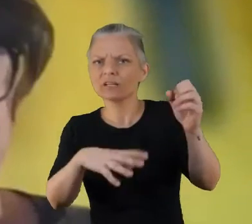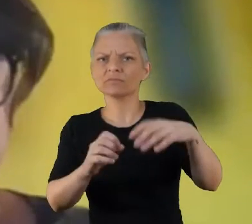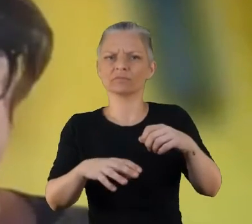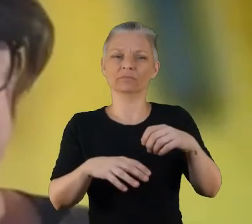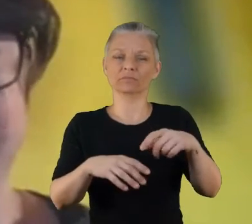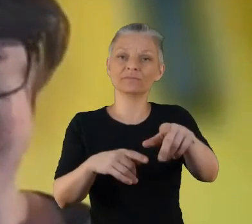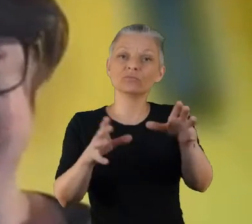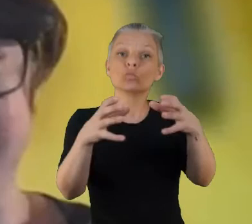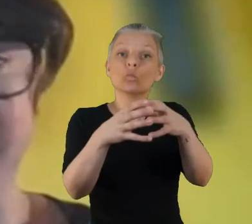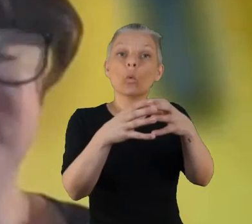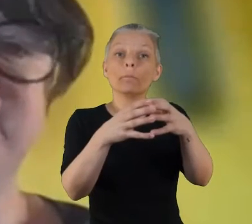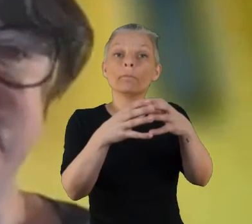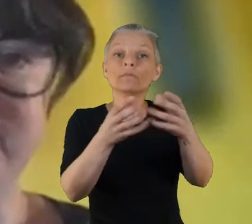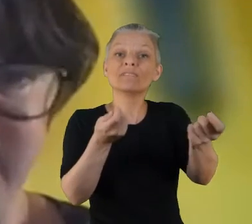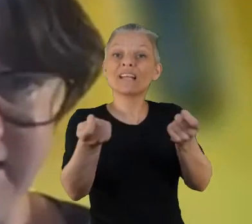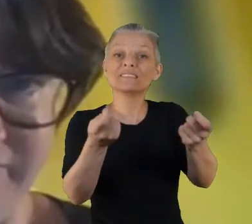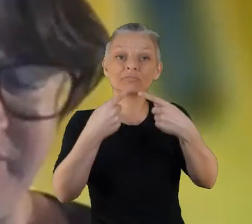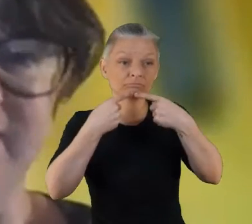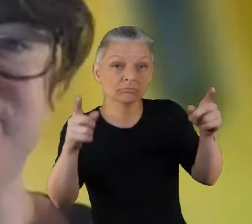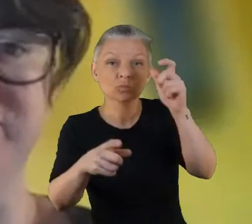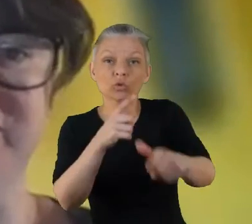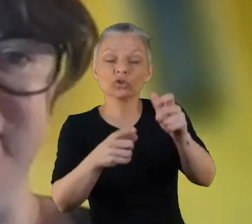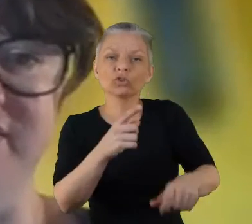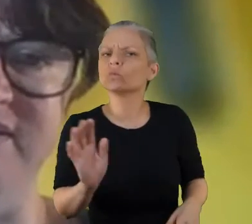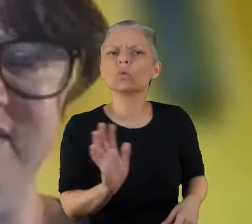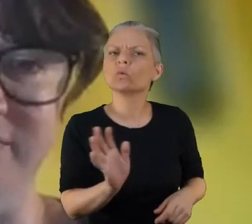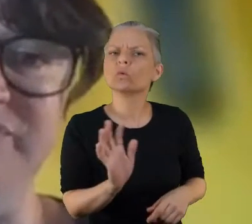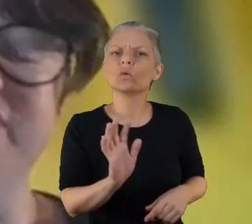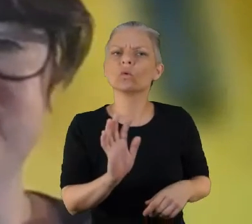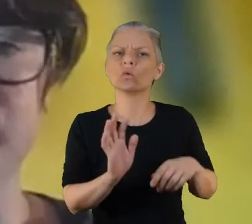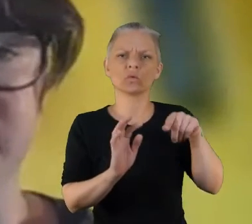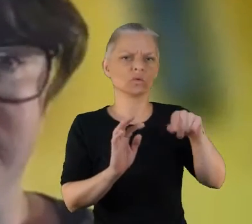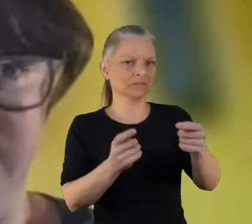it’s not the just the group facilitators telling everybody else what to do. That it’s produced with